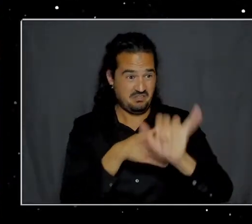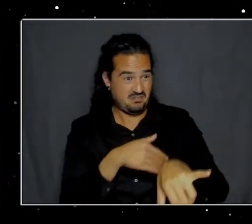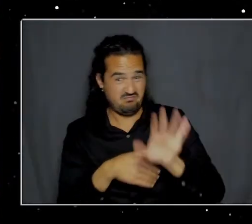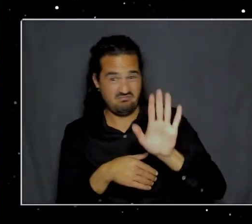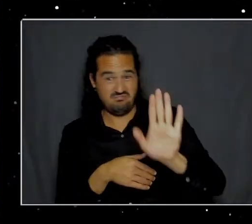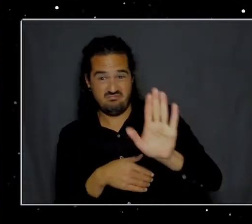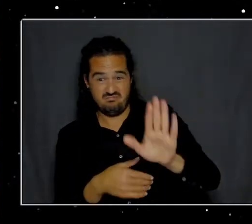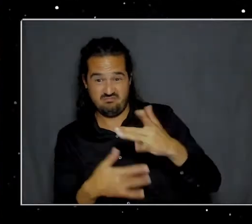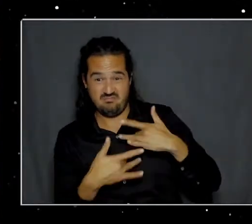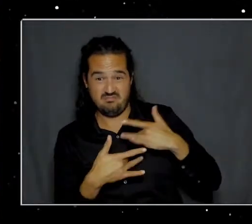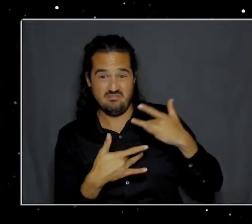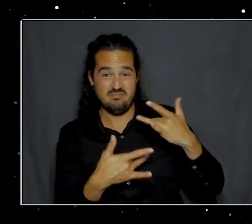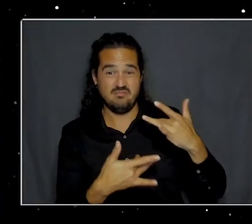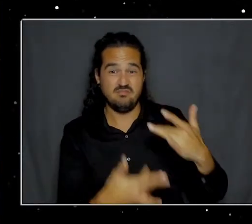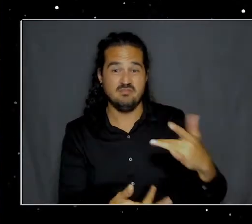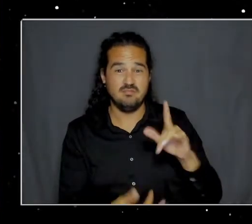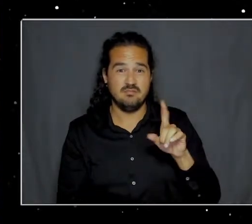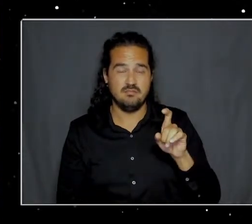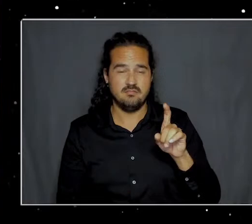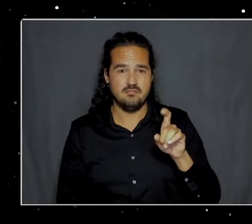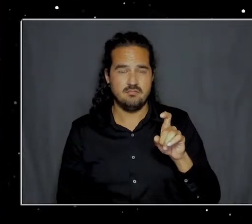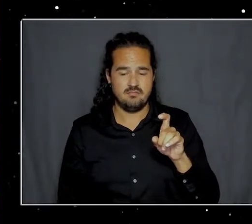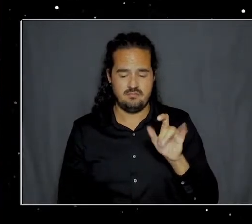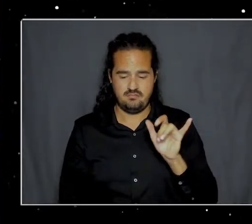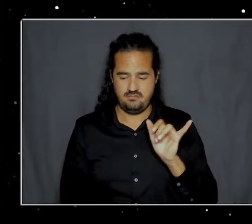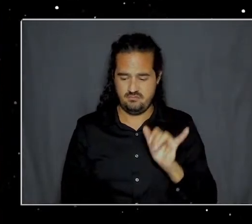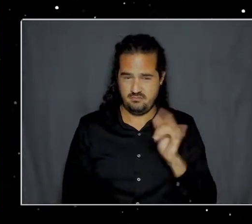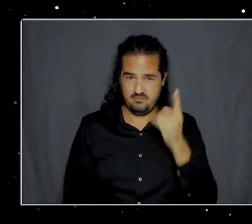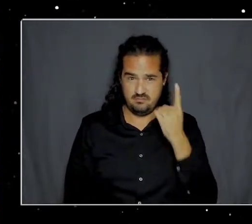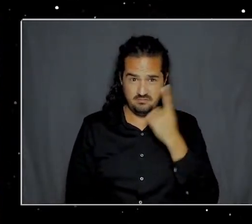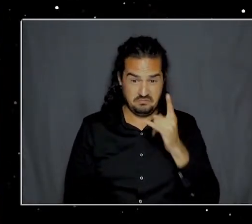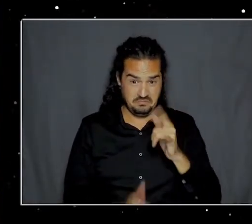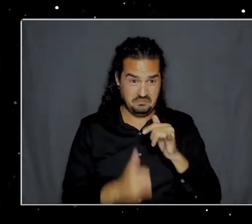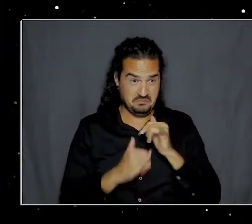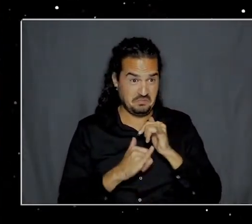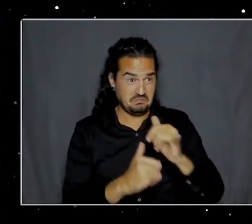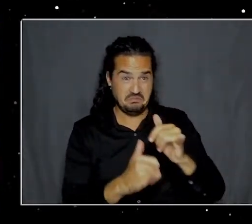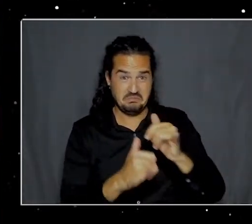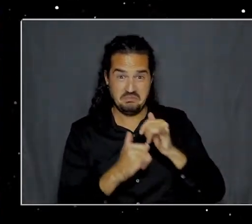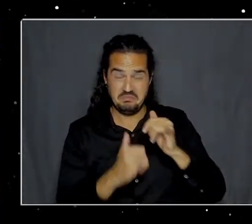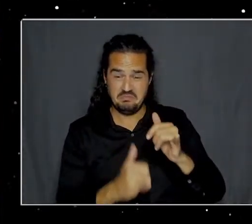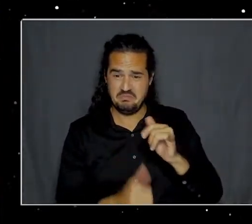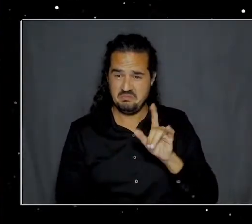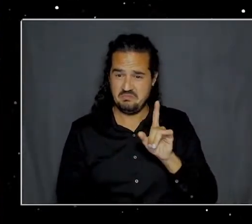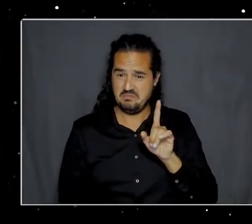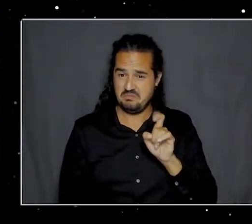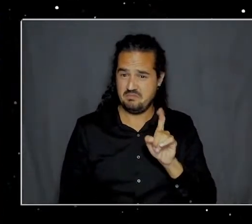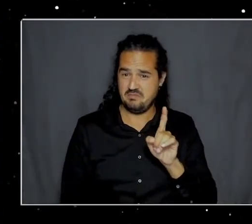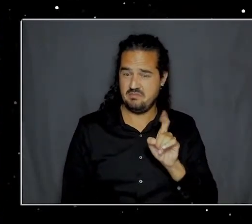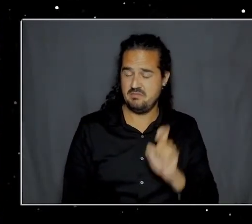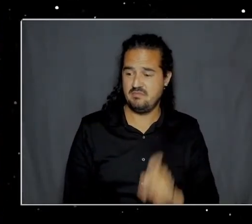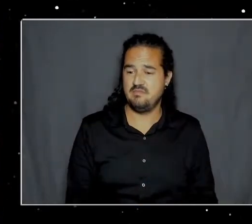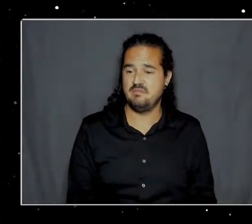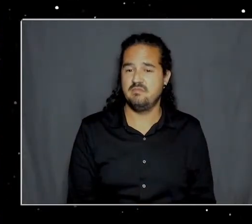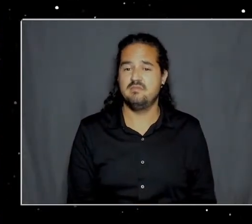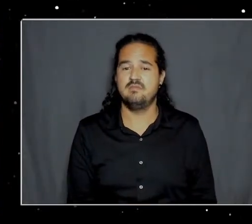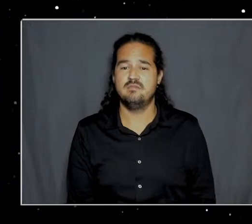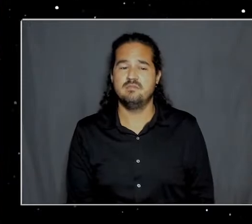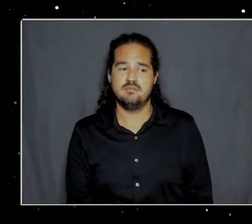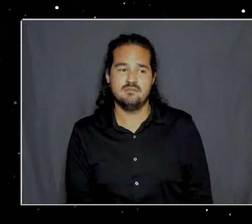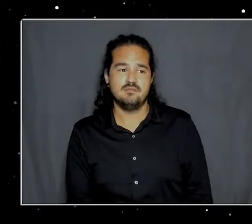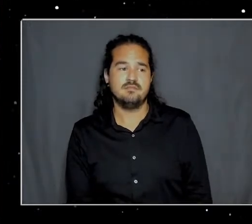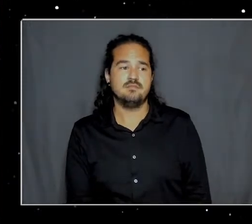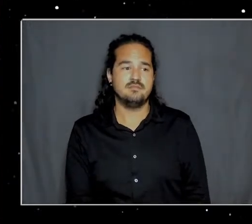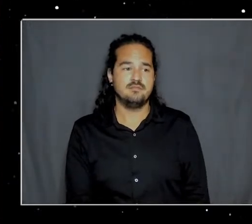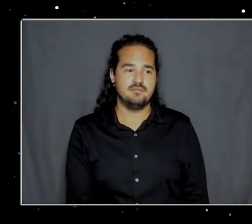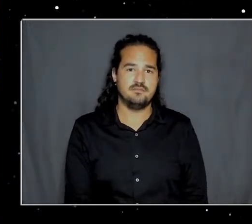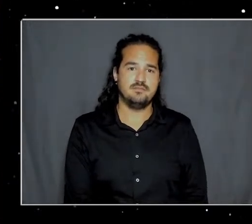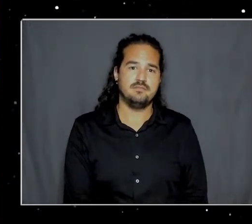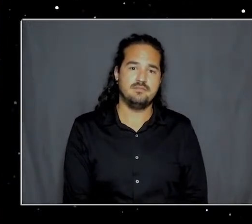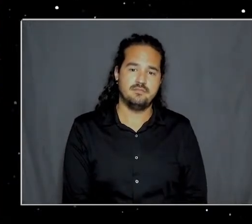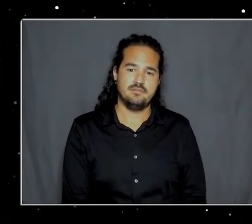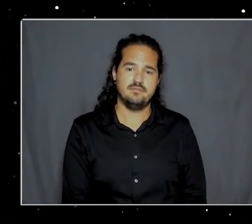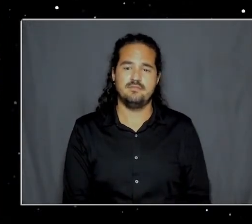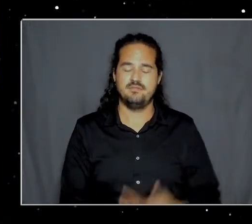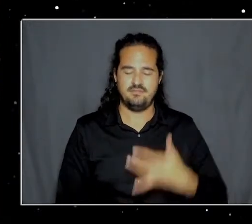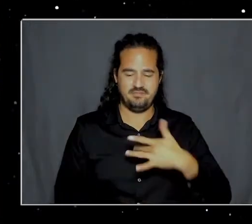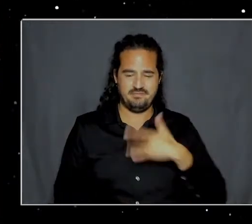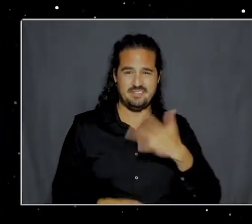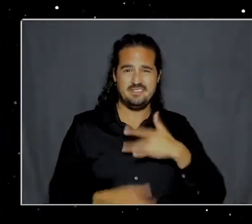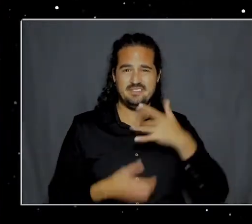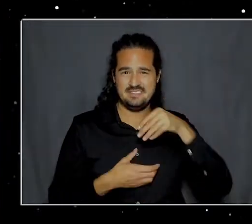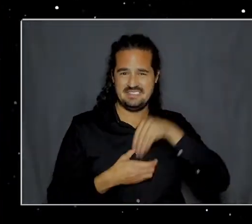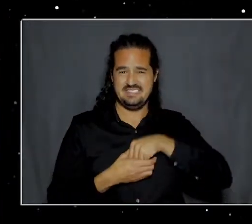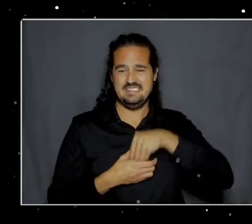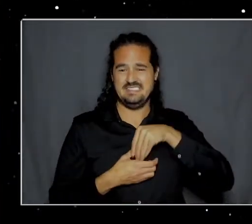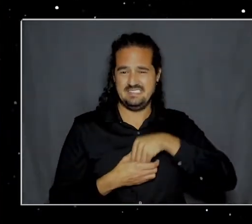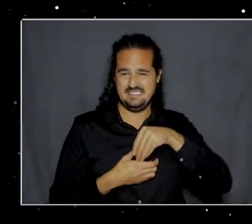THEY BORN THAT WAY?